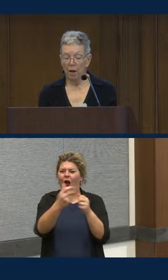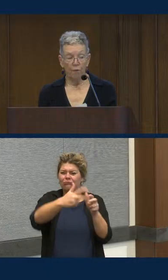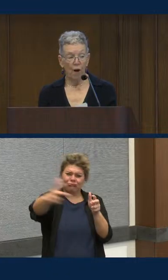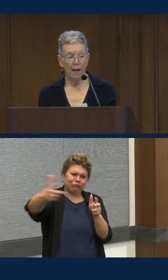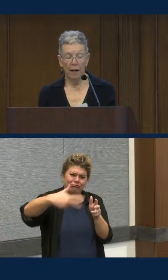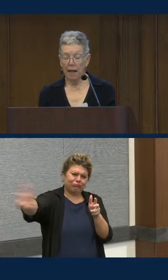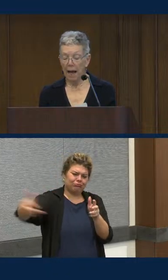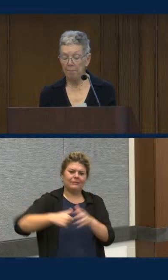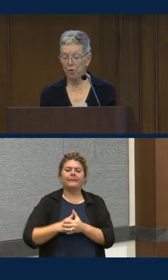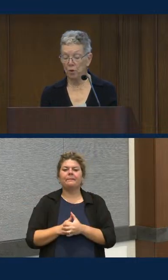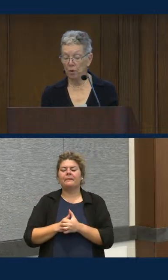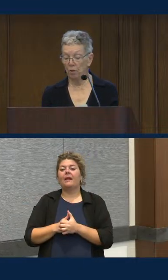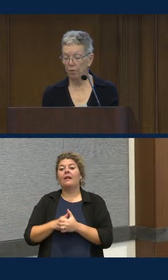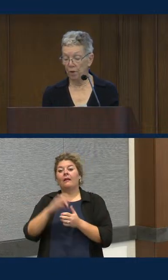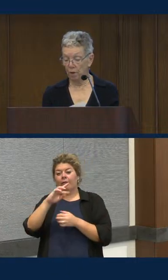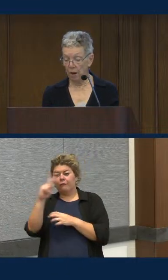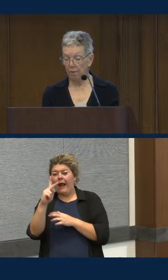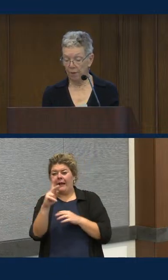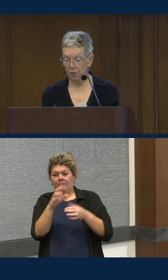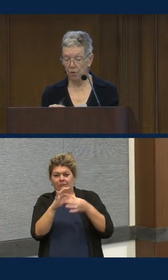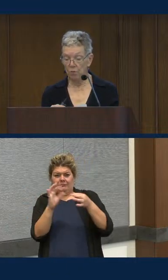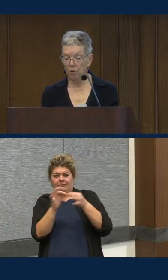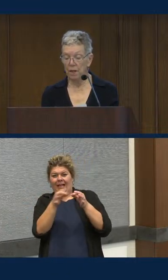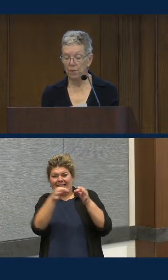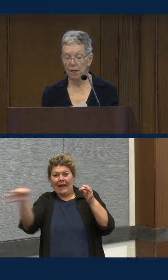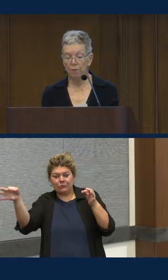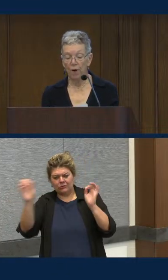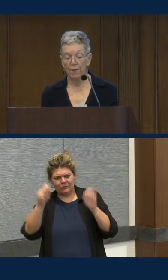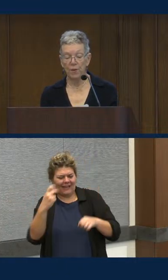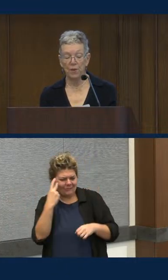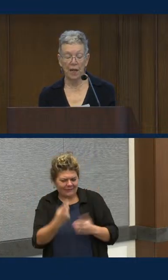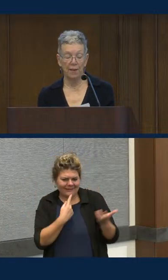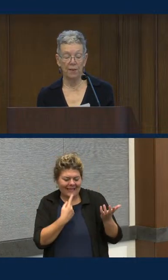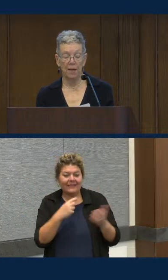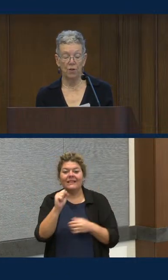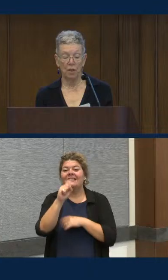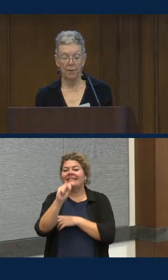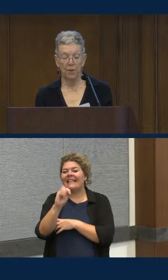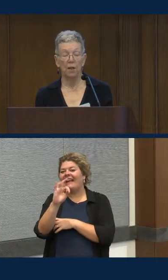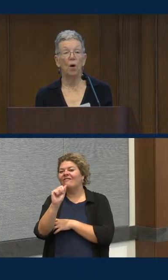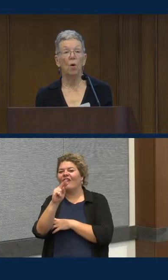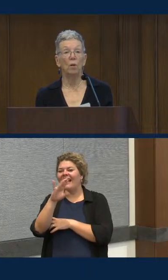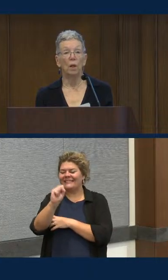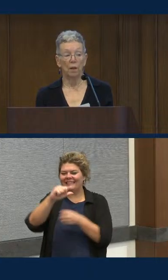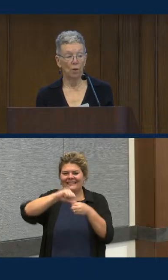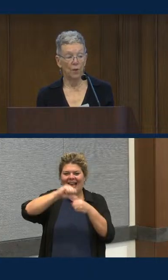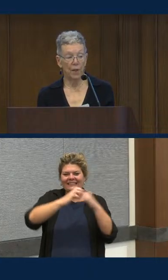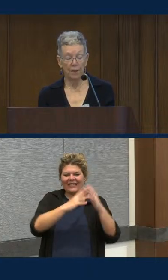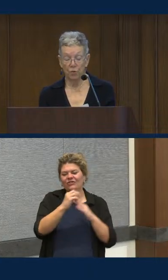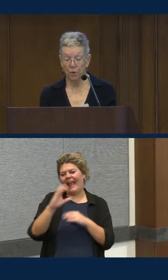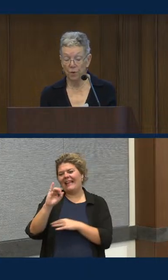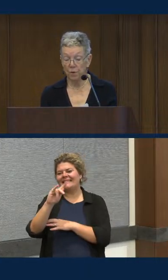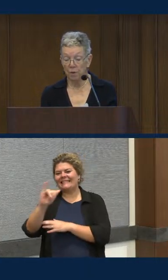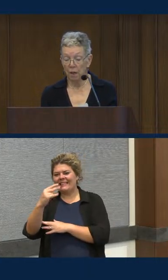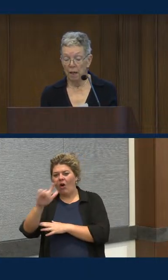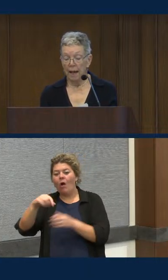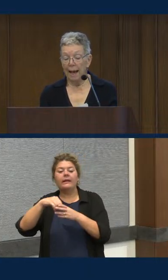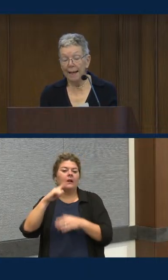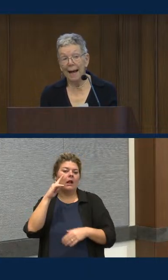next to it, a gas station and a huge parking lot filled with cars. Frank captioned the photograph: St Francis, gas Station, and City Hall - Los Angeles. A Catholic saint,